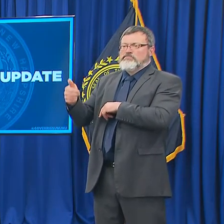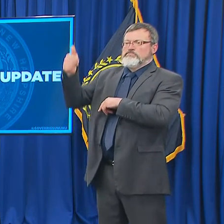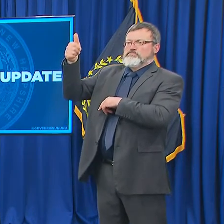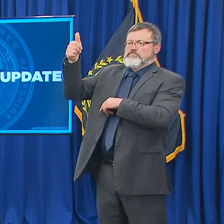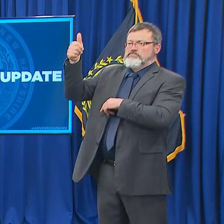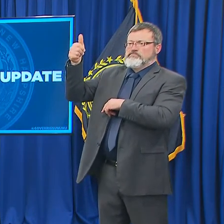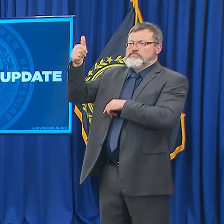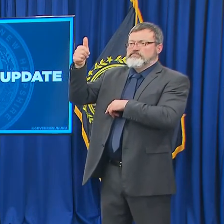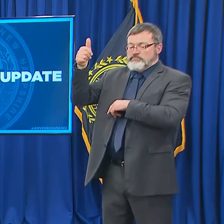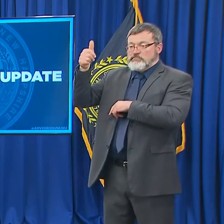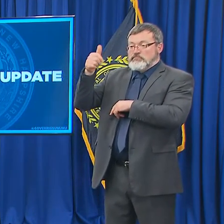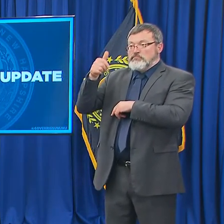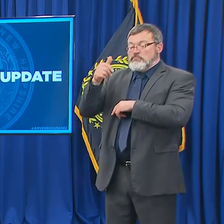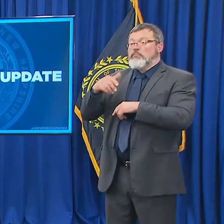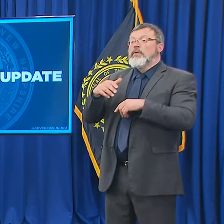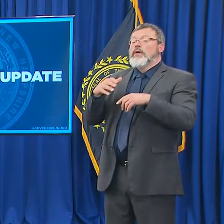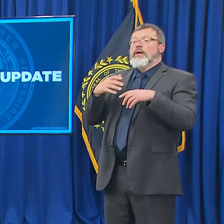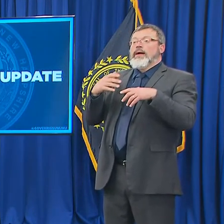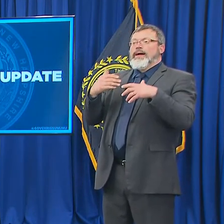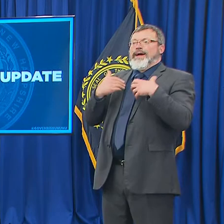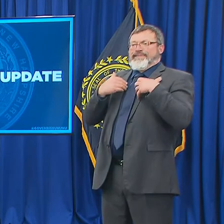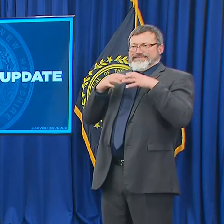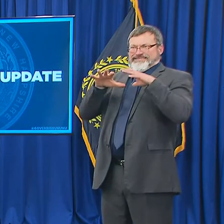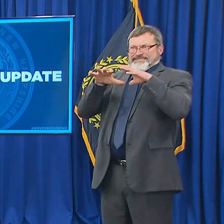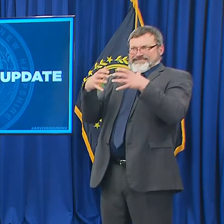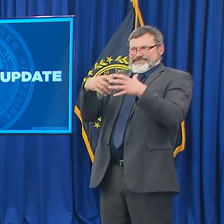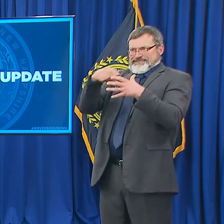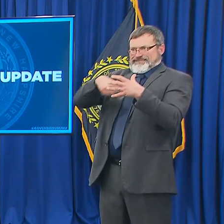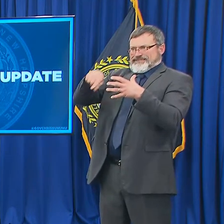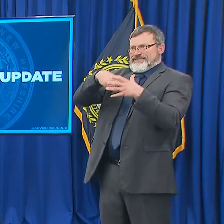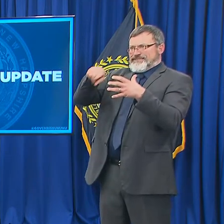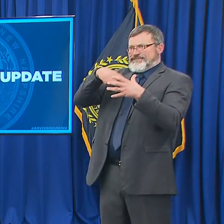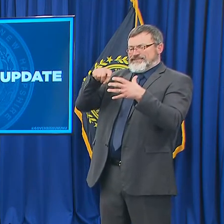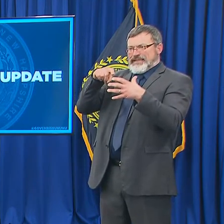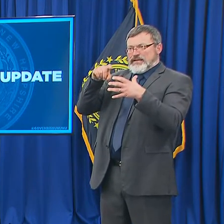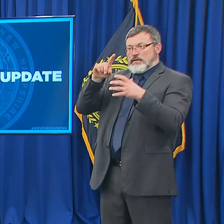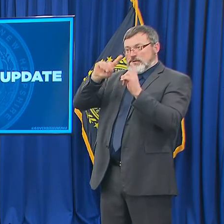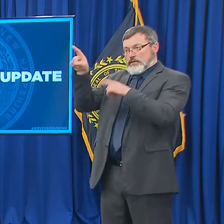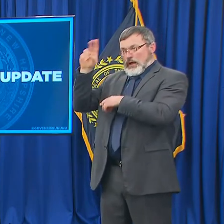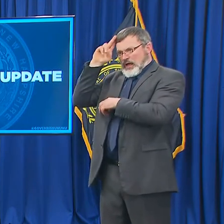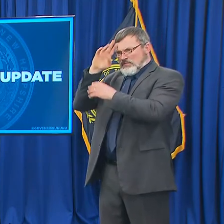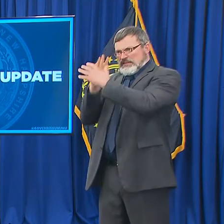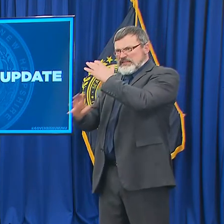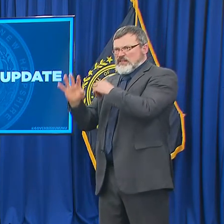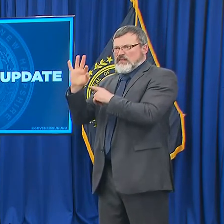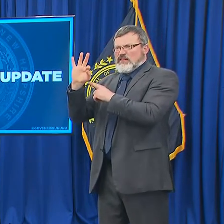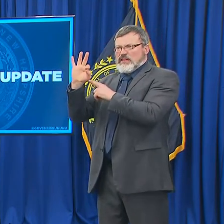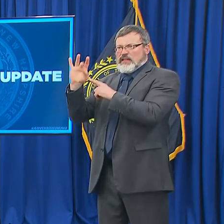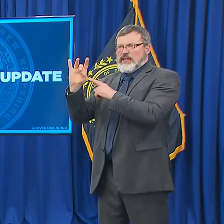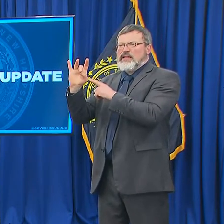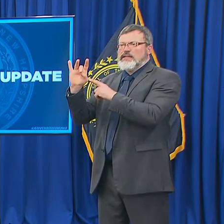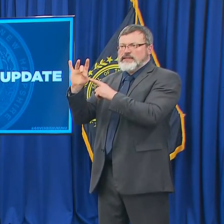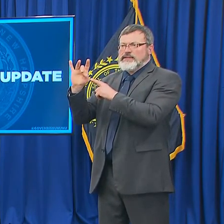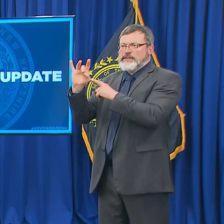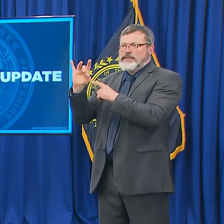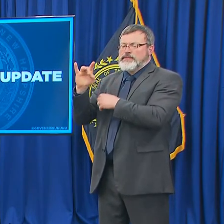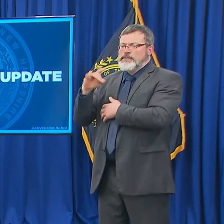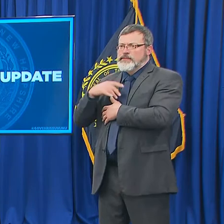within our communities all counties within New Hampshire are now at a substantial level of community transmission.